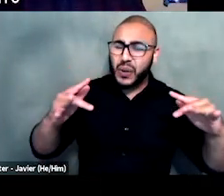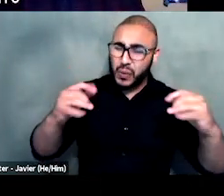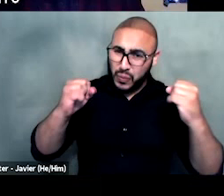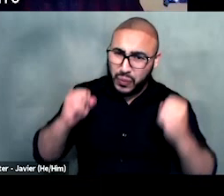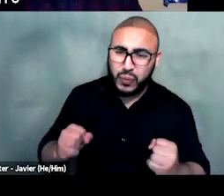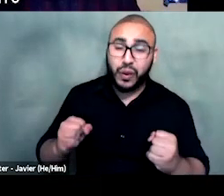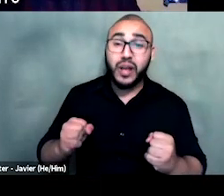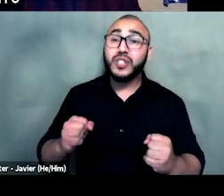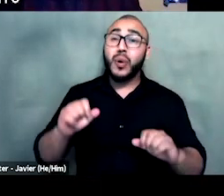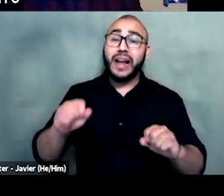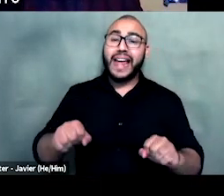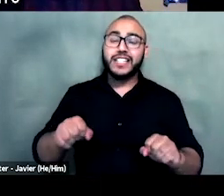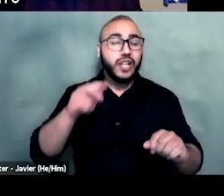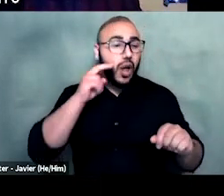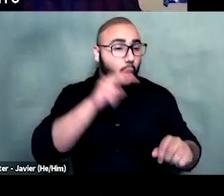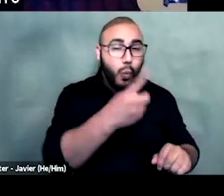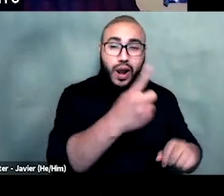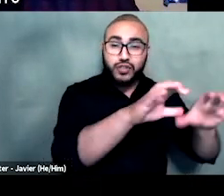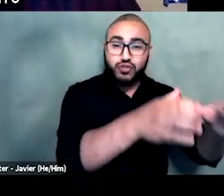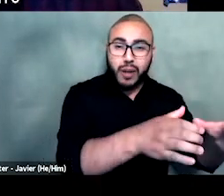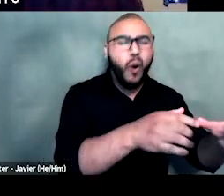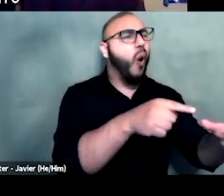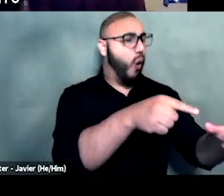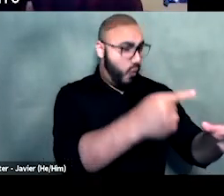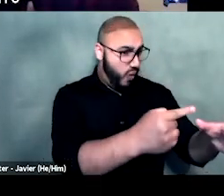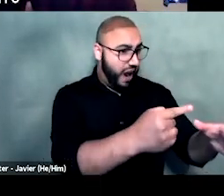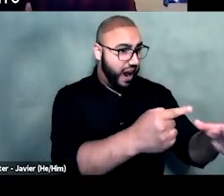tribe and say, Well, this one tribe does things this way. And so all the other tribes